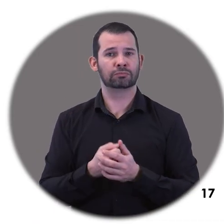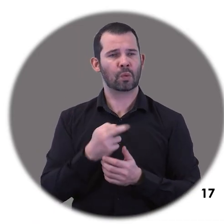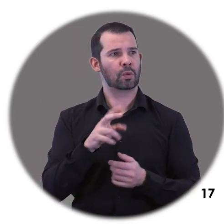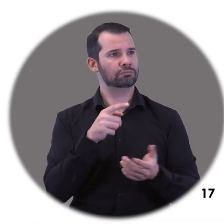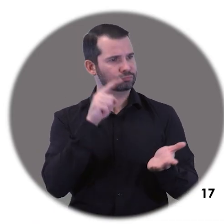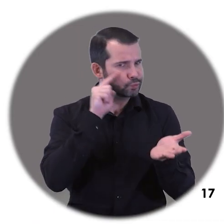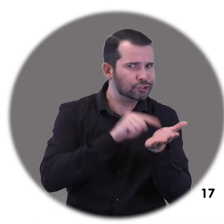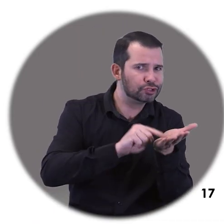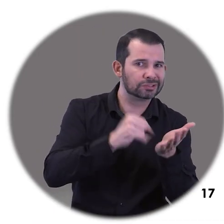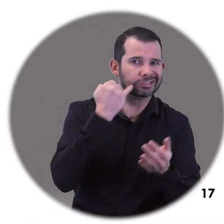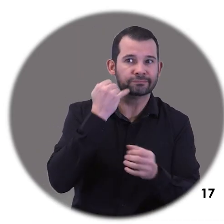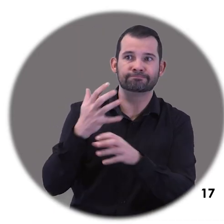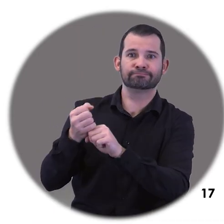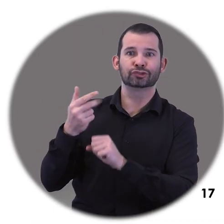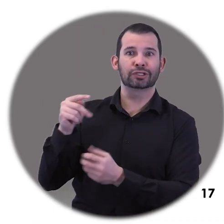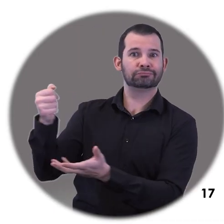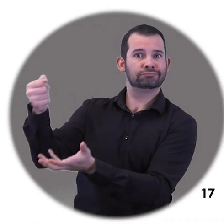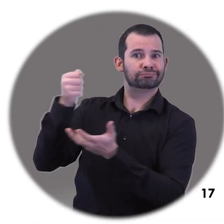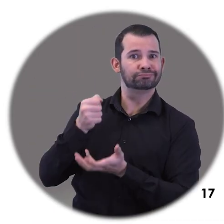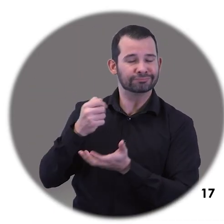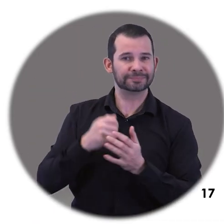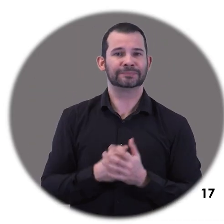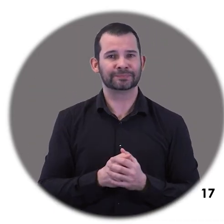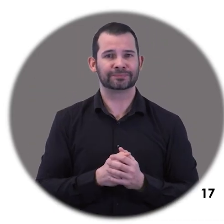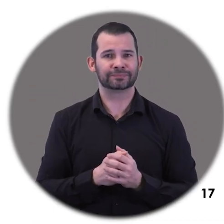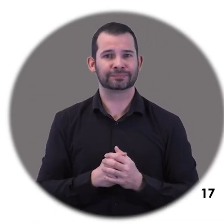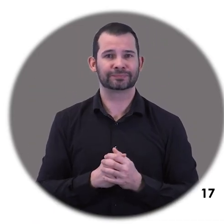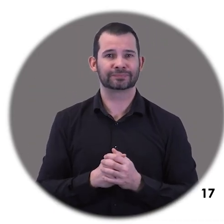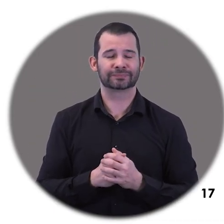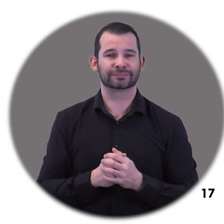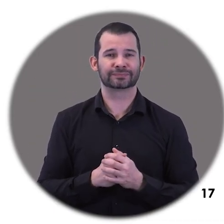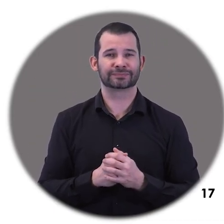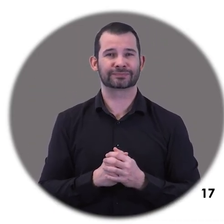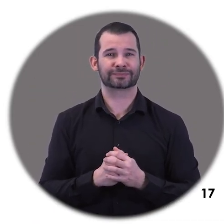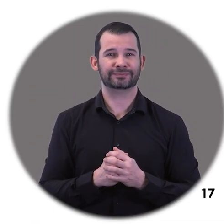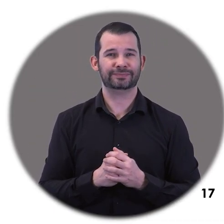or do research if you received a grant.